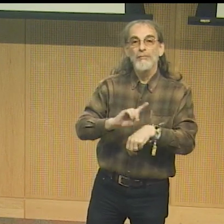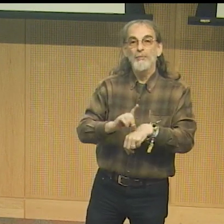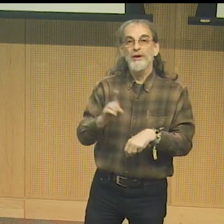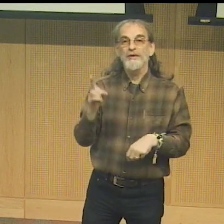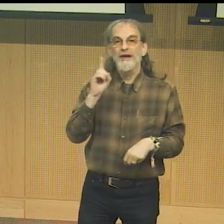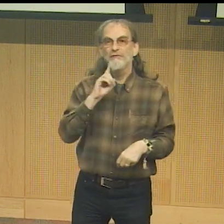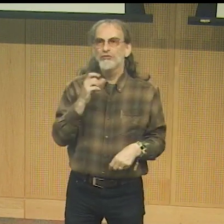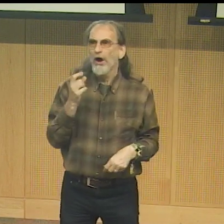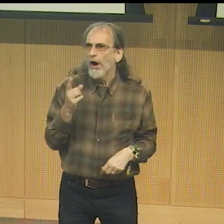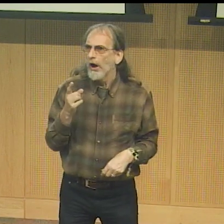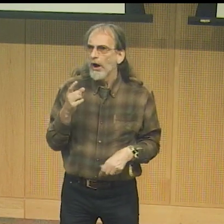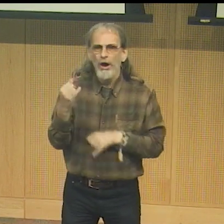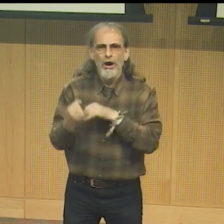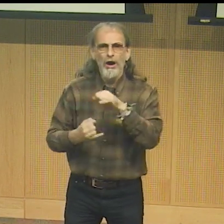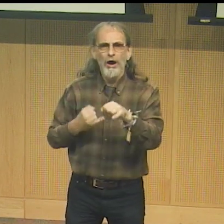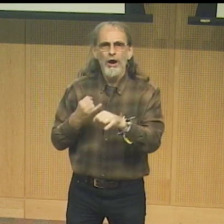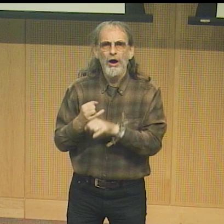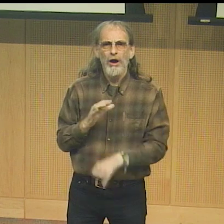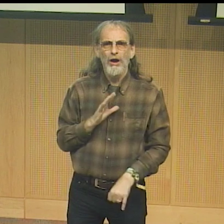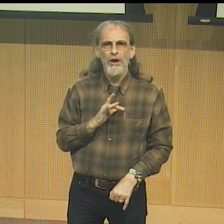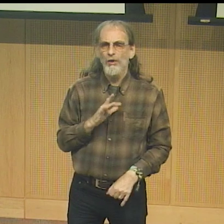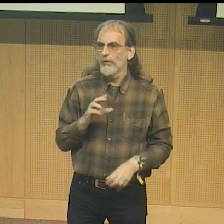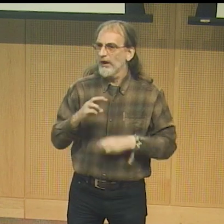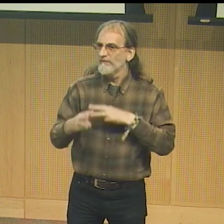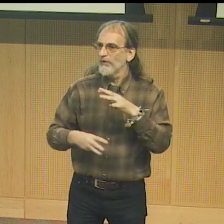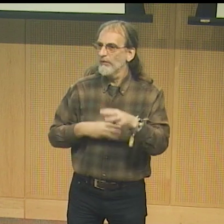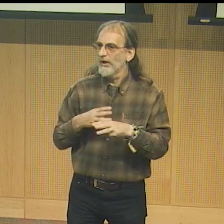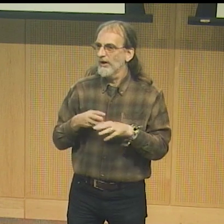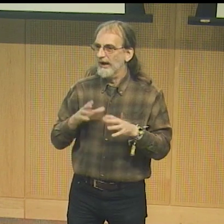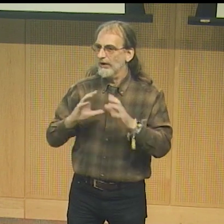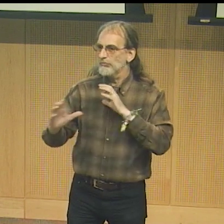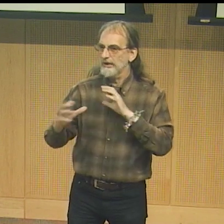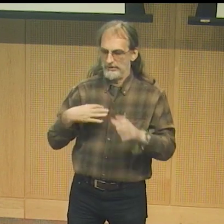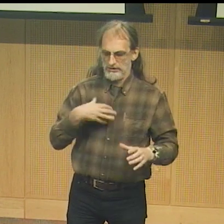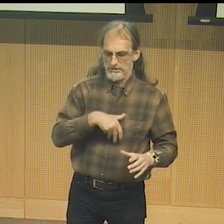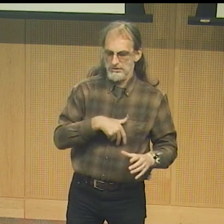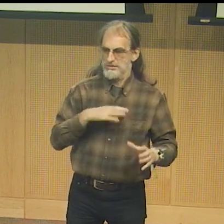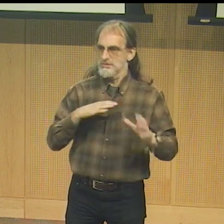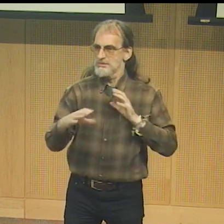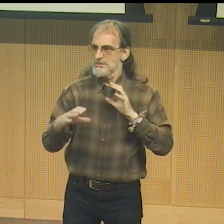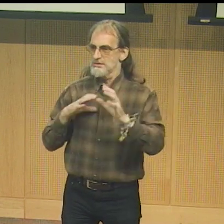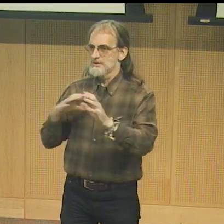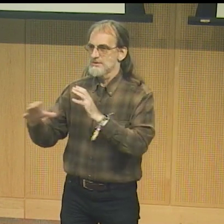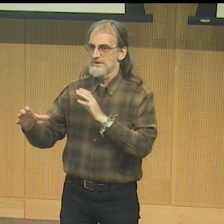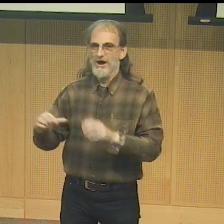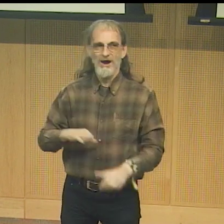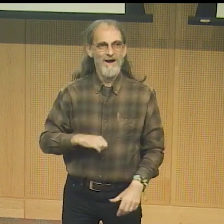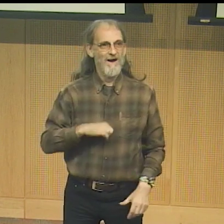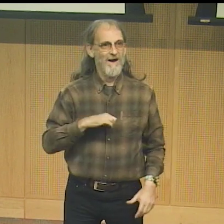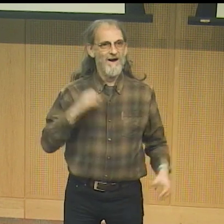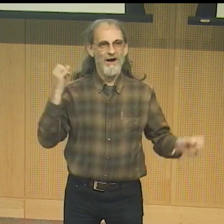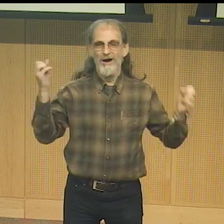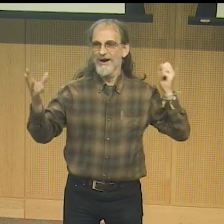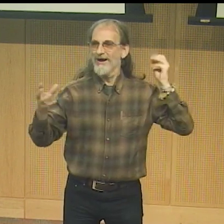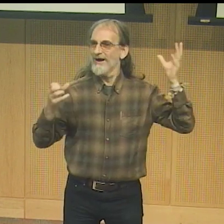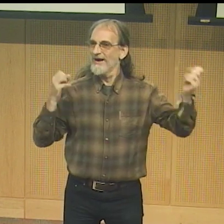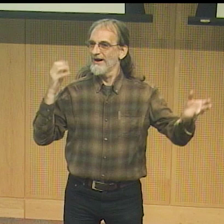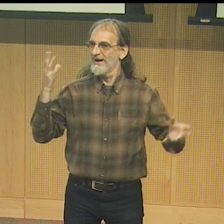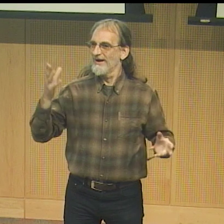people saw that they had a world of communication, meaning that international visitors could come and they would understand each other.